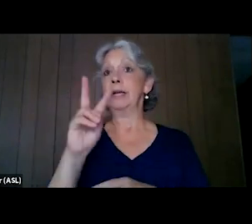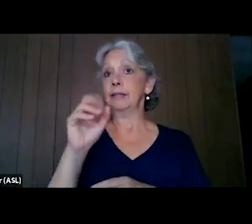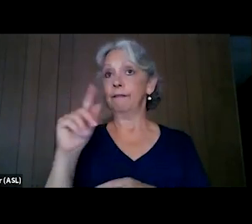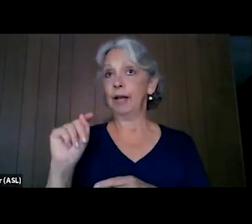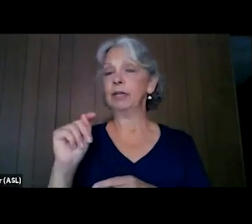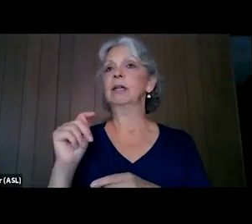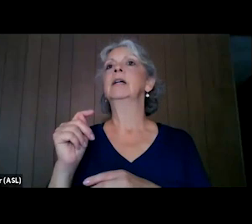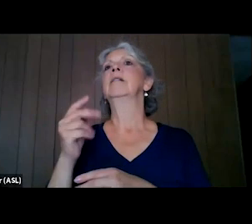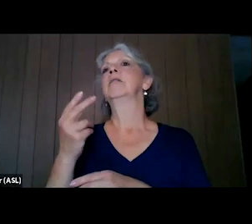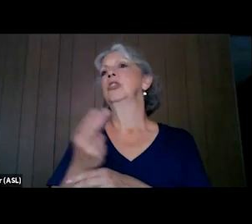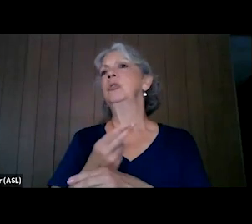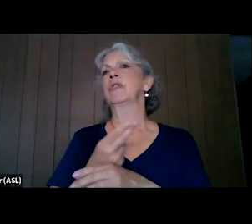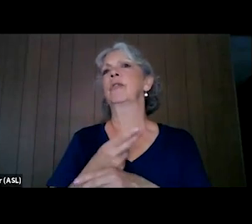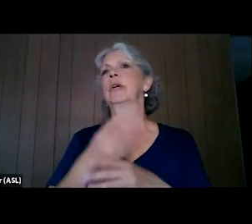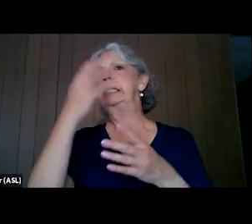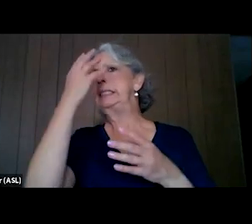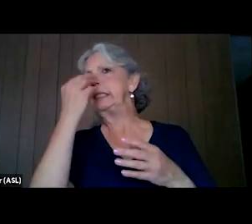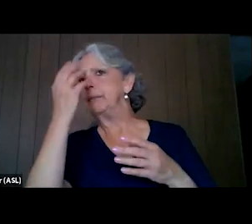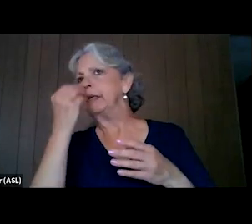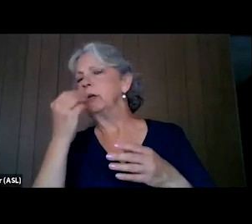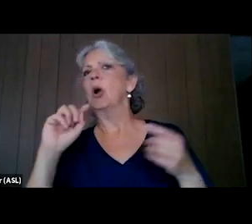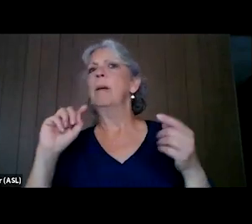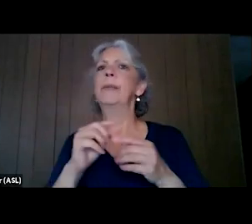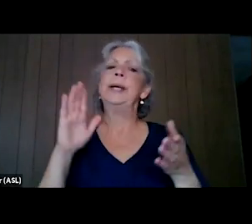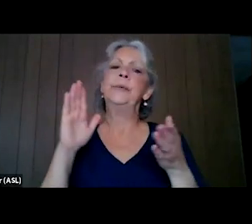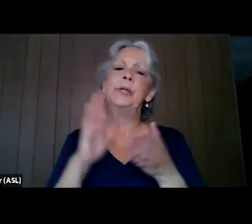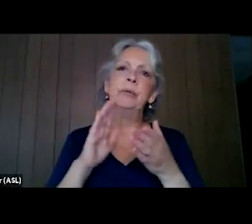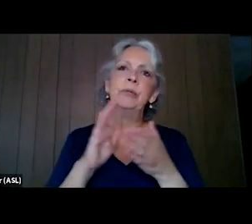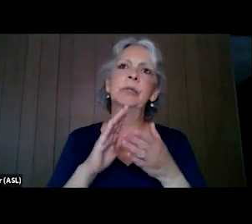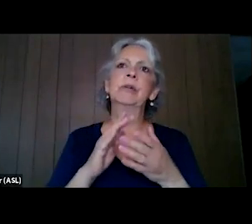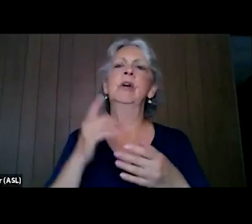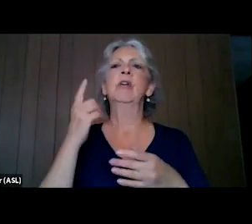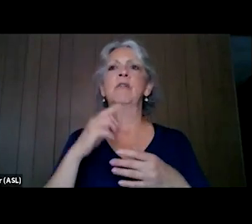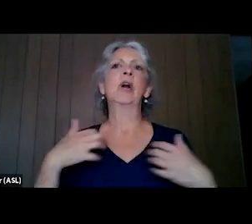It's used as a pain reliever and a muscle relaxant for animals. And it's quite widely used in veterinary medicine.